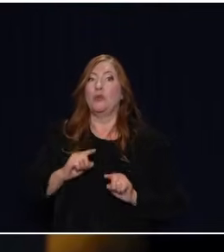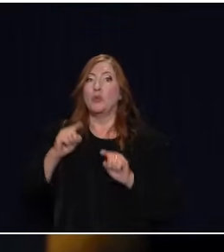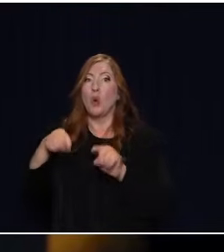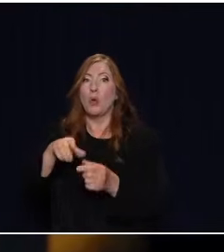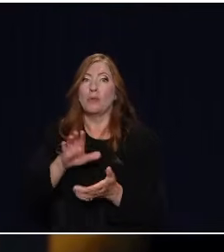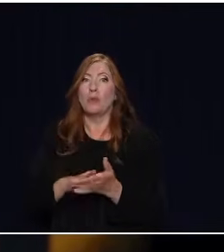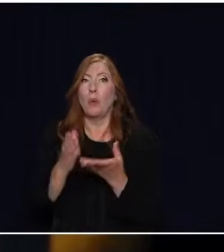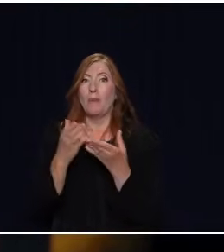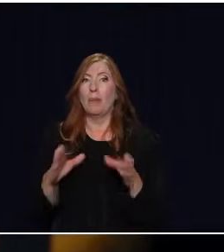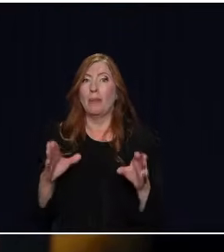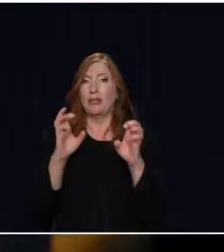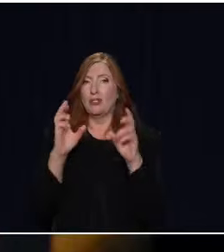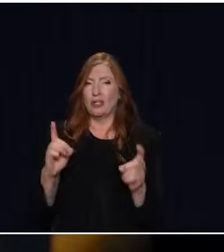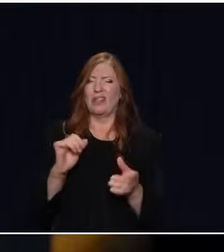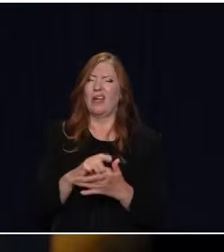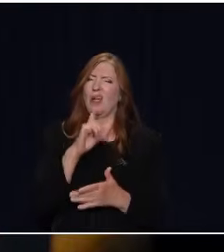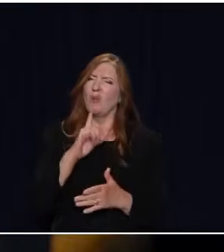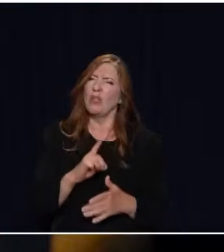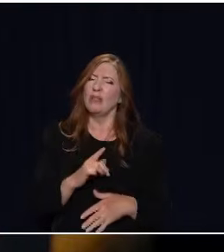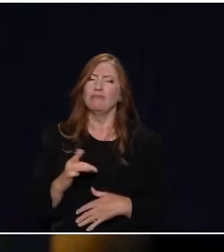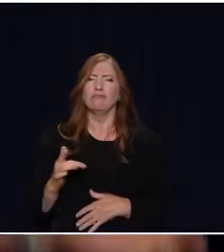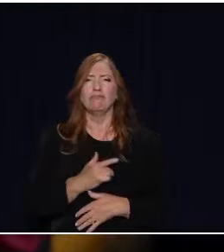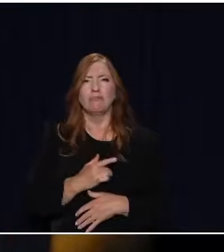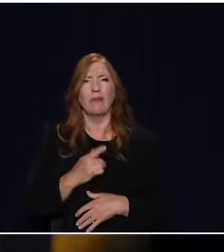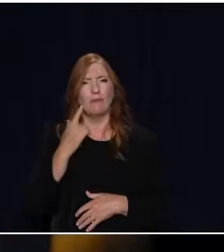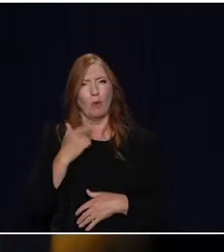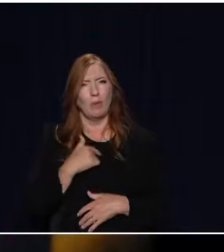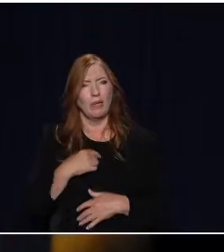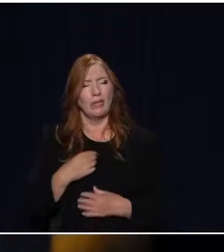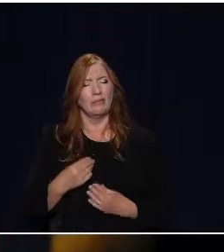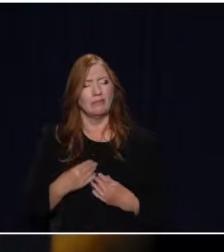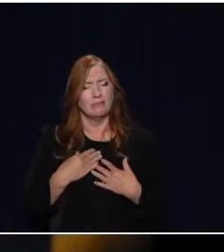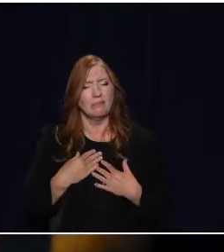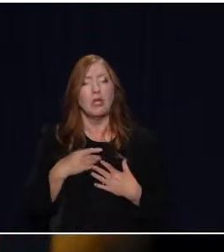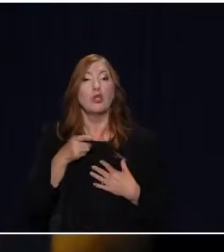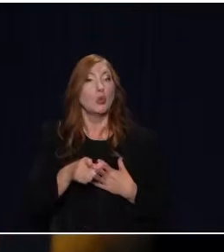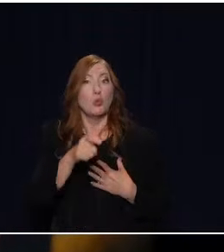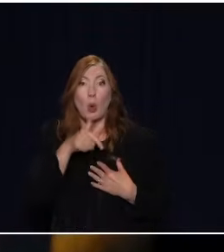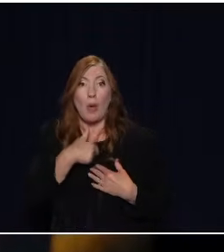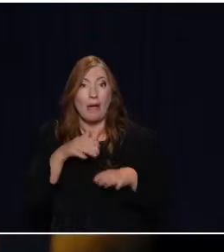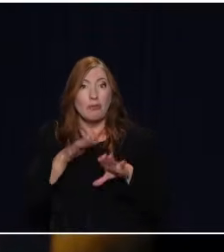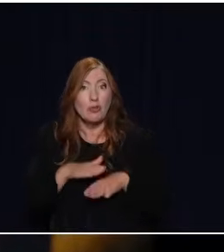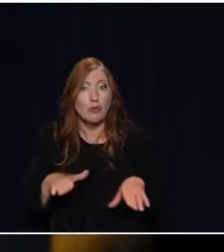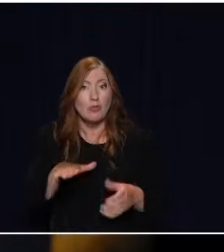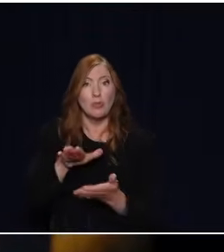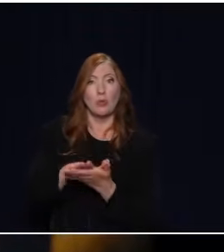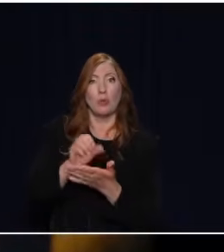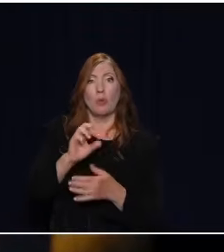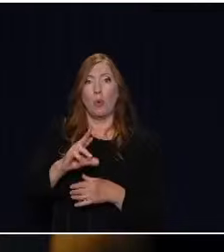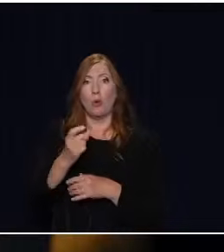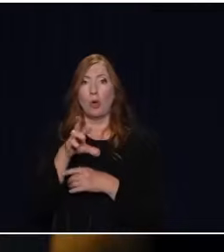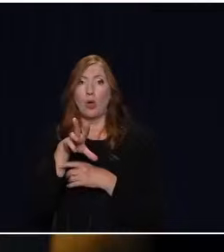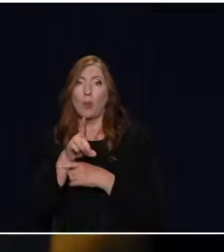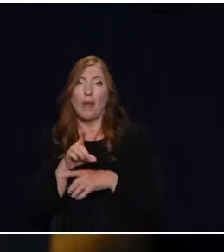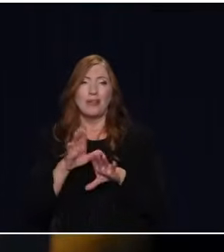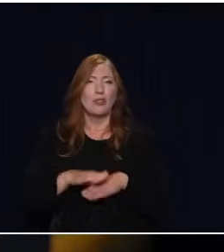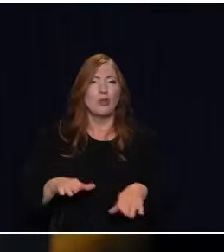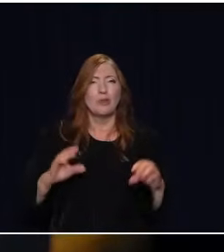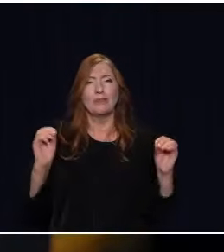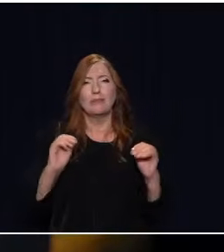KIDS. I'M NOT PAYING ATTENTION TO EDUCATION.